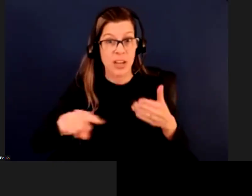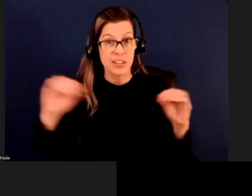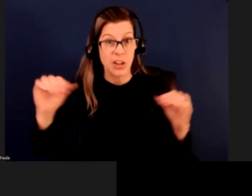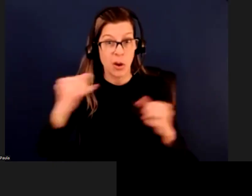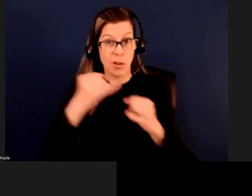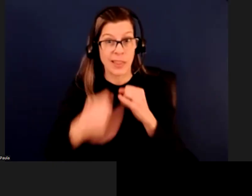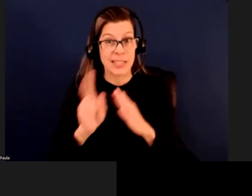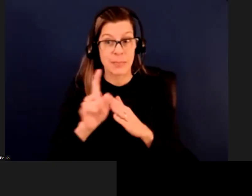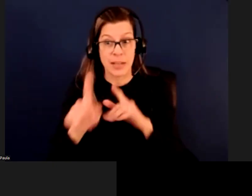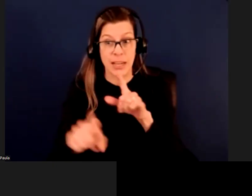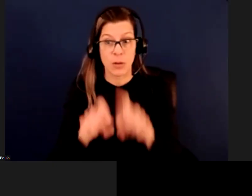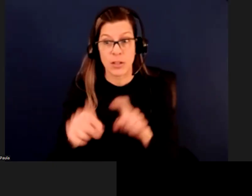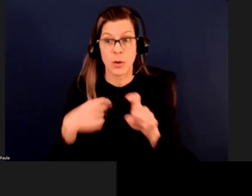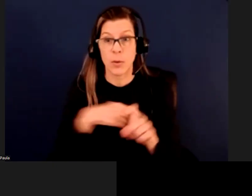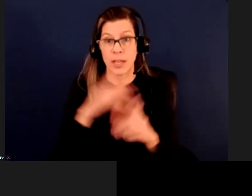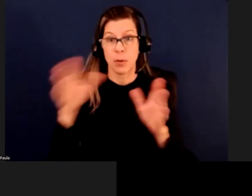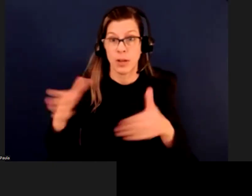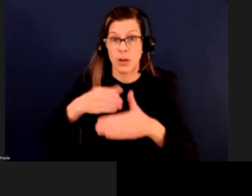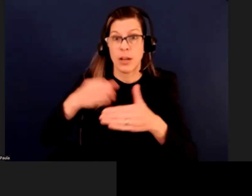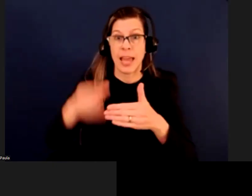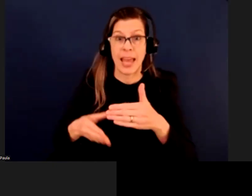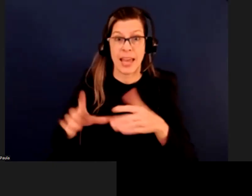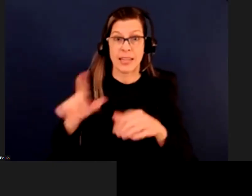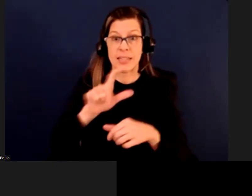last questions as we will be closing out the Zoom at 3:55.